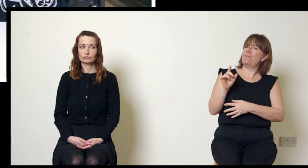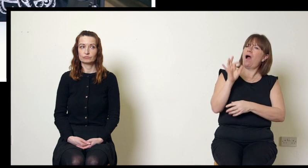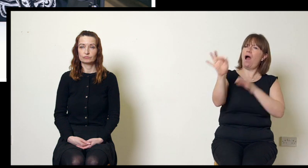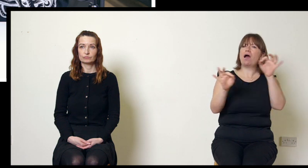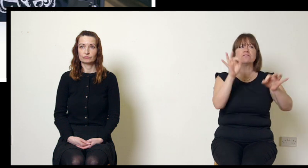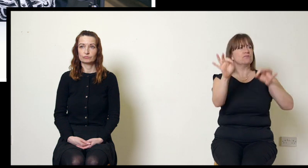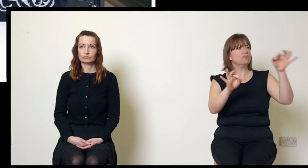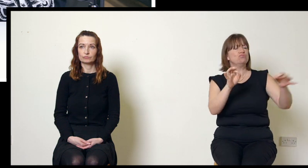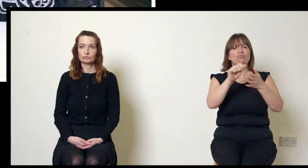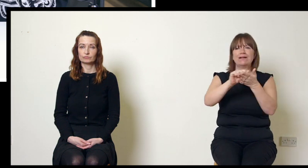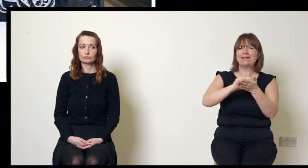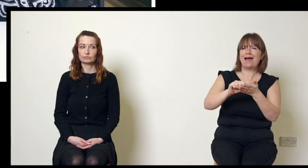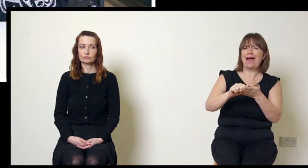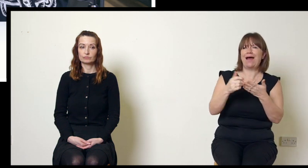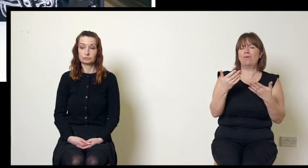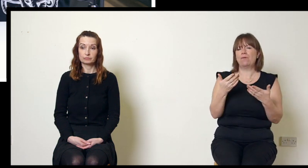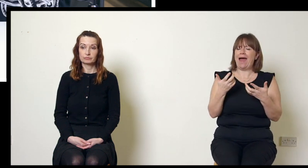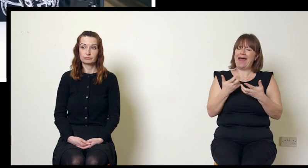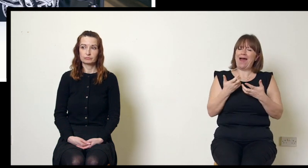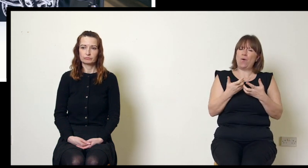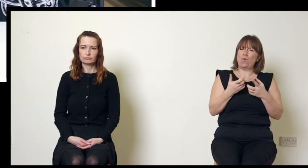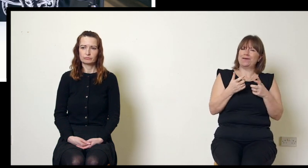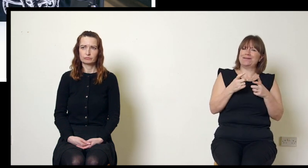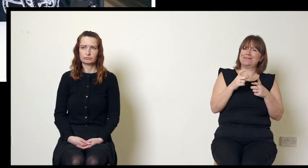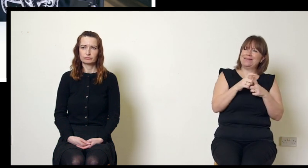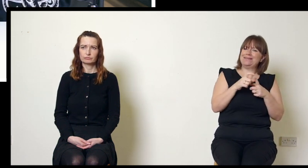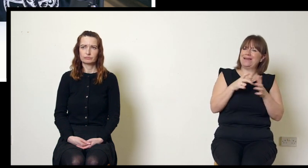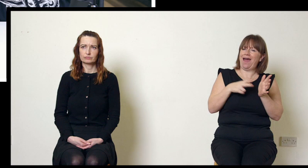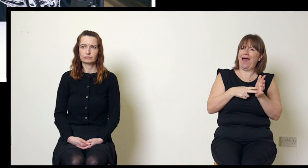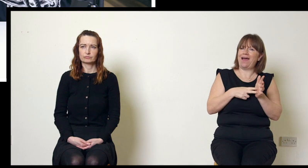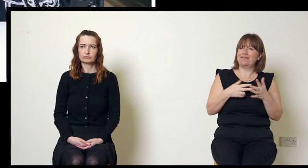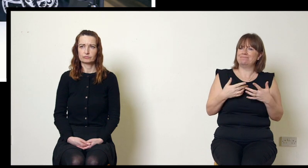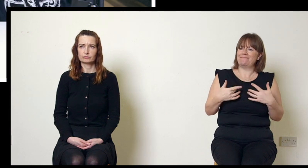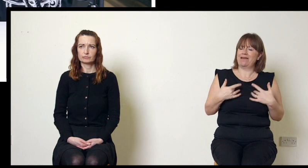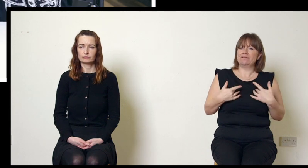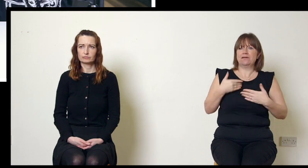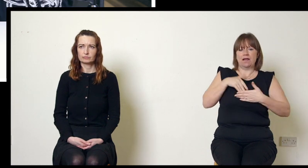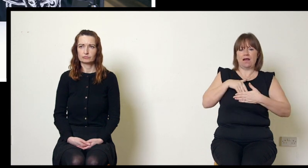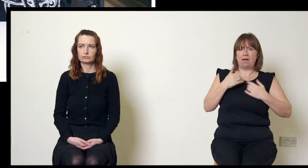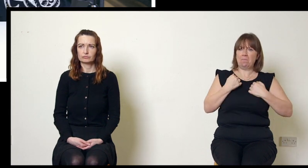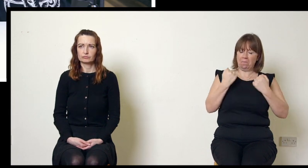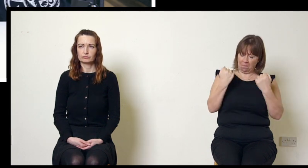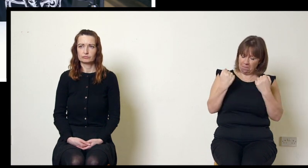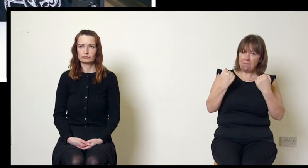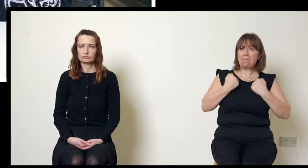what… how being disabled or deaf or neurodivergent means to them. What they want to say to the public about that.